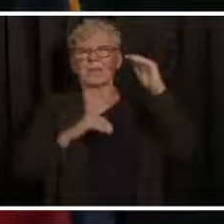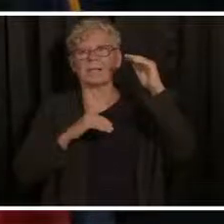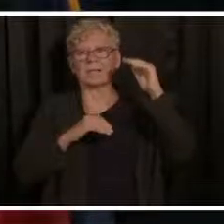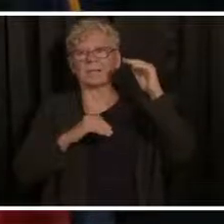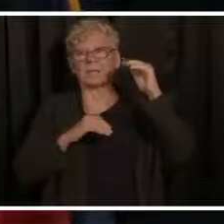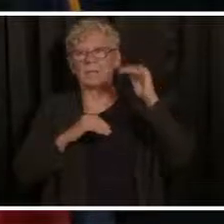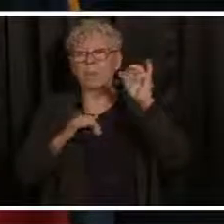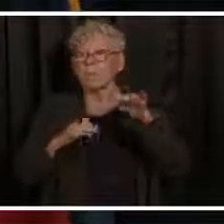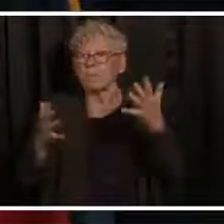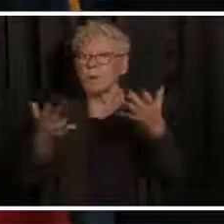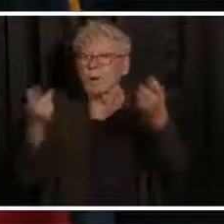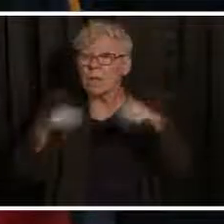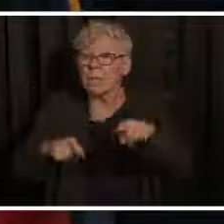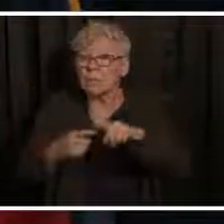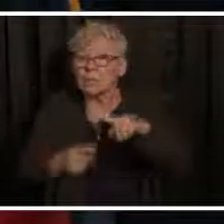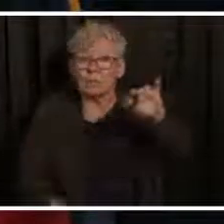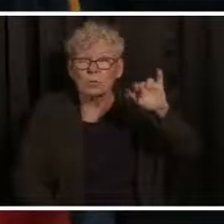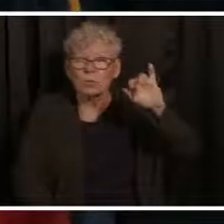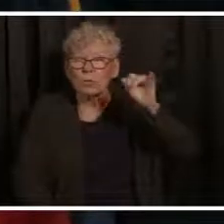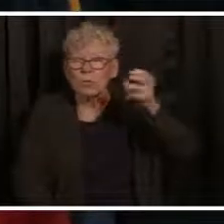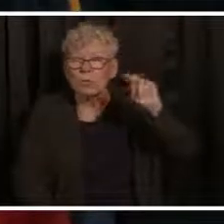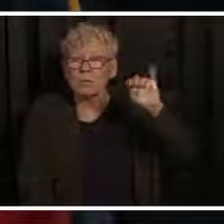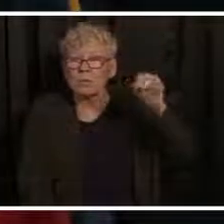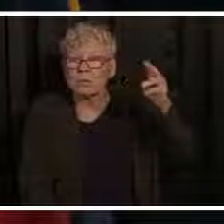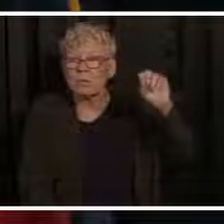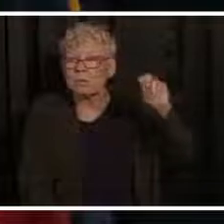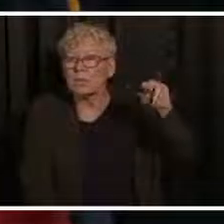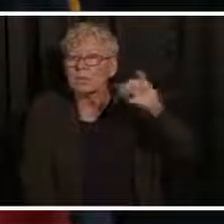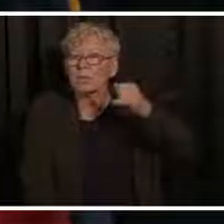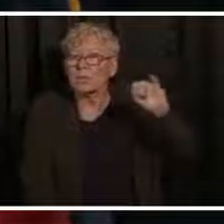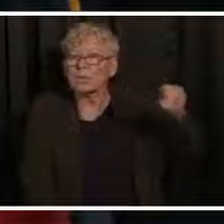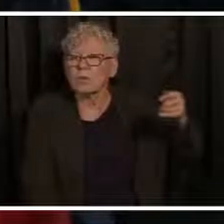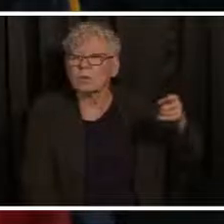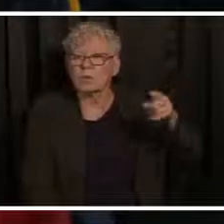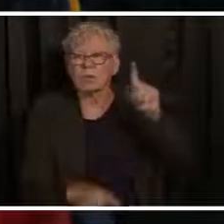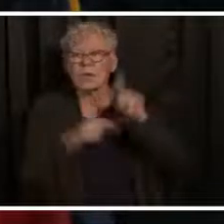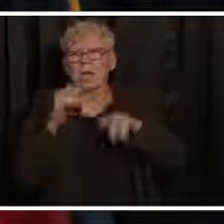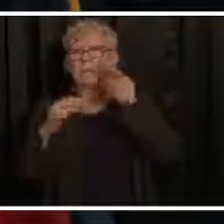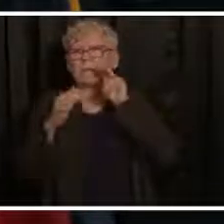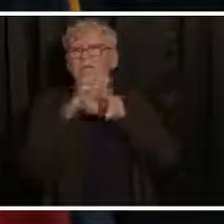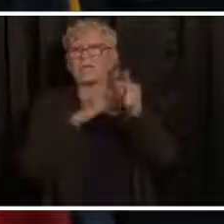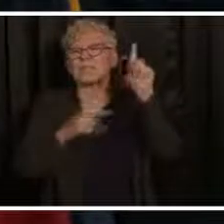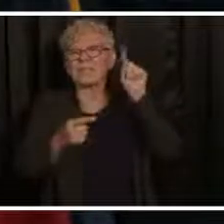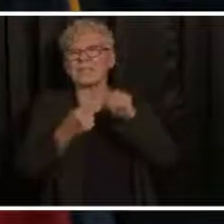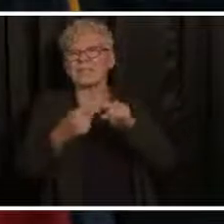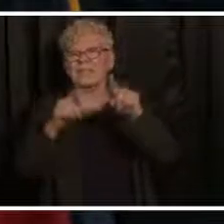that that could happen in which case, you know, they they don't know this until they can test whether they're active and then